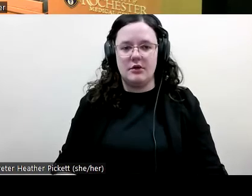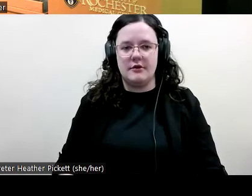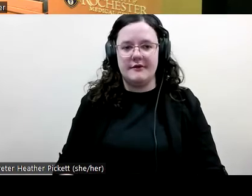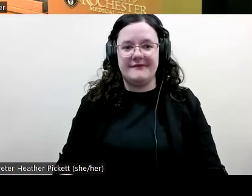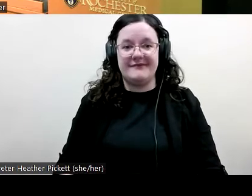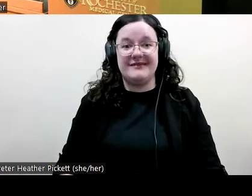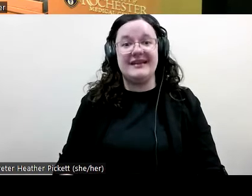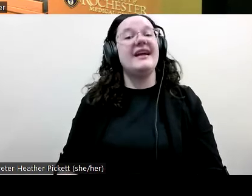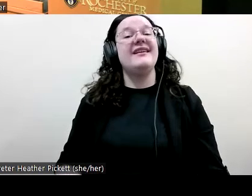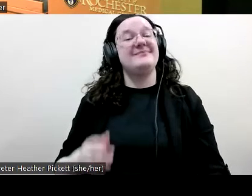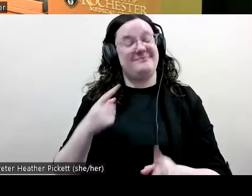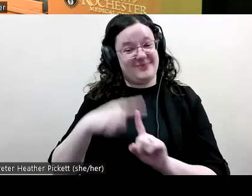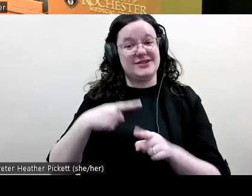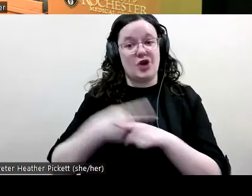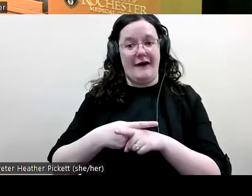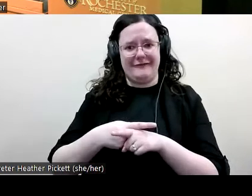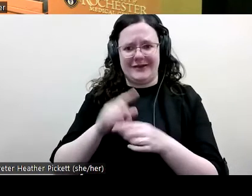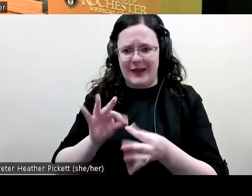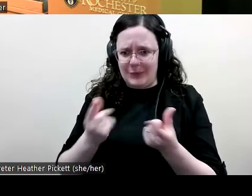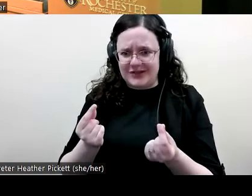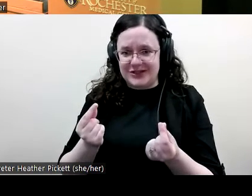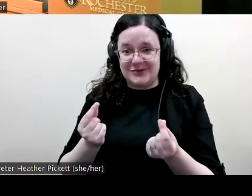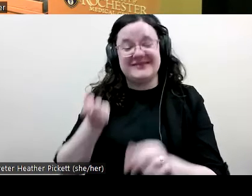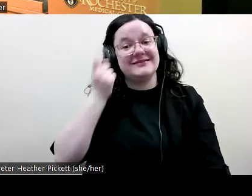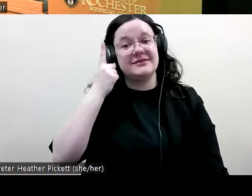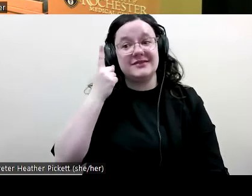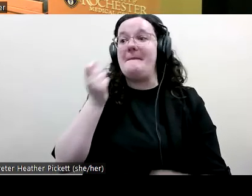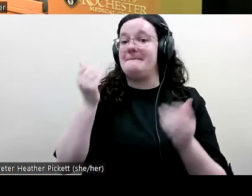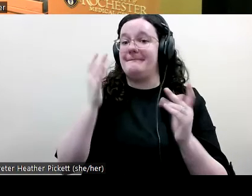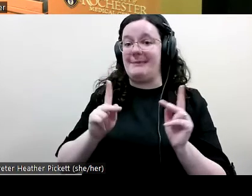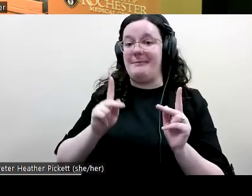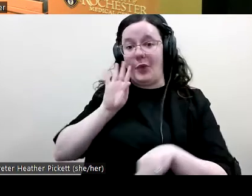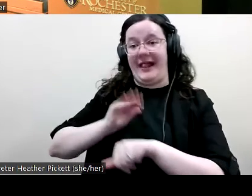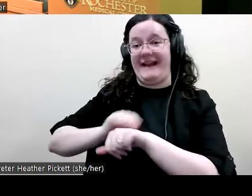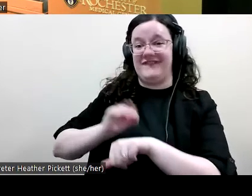you families get a lot of bad advice from other people um you know there's tough love there's